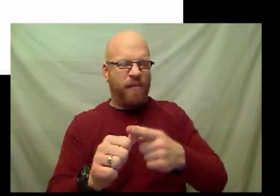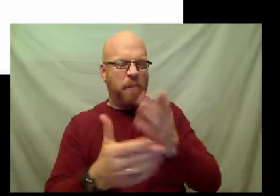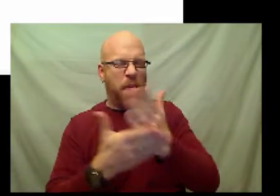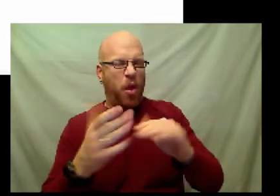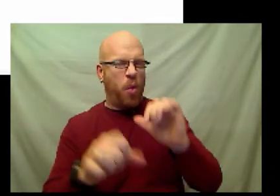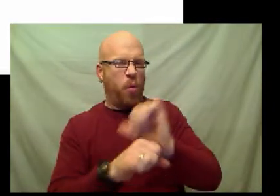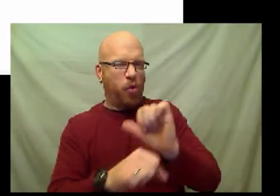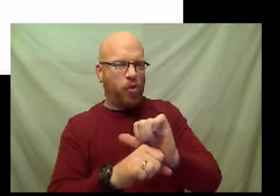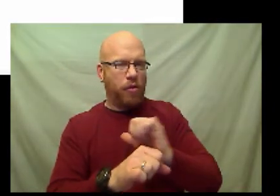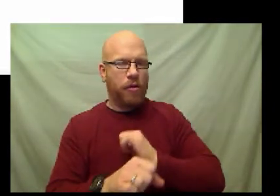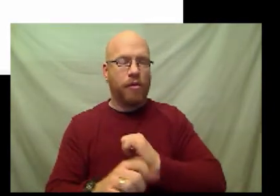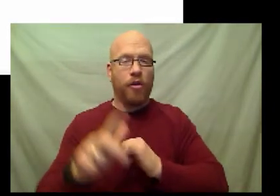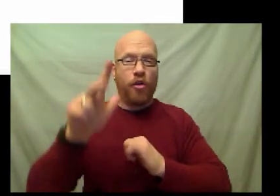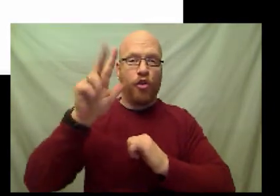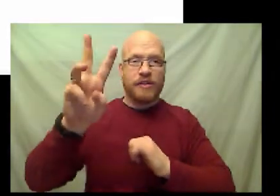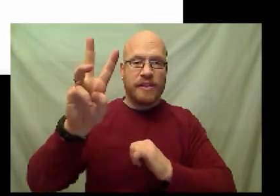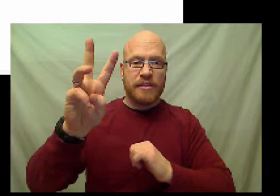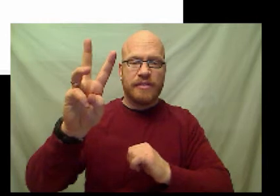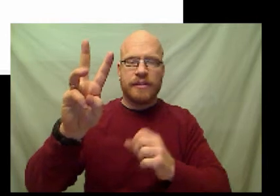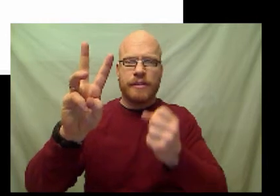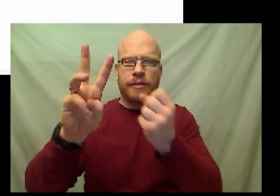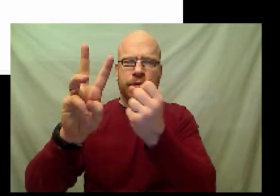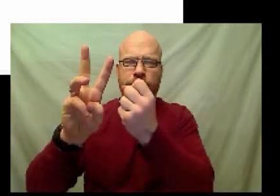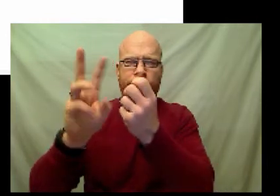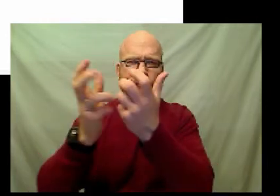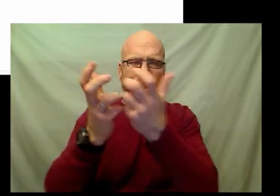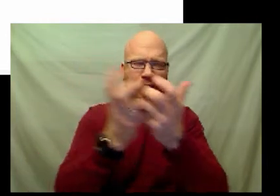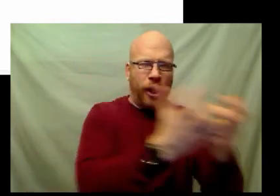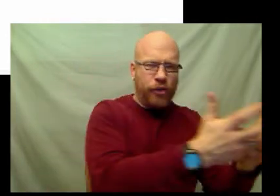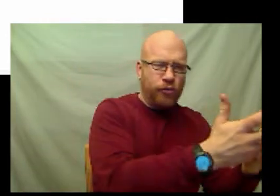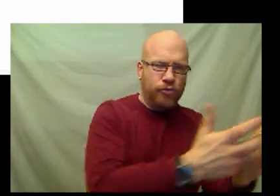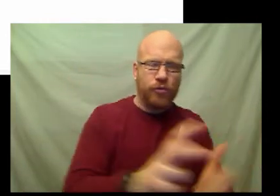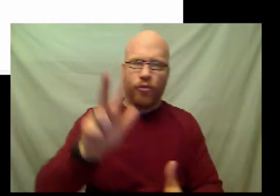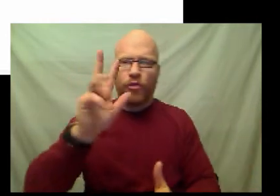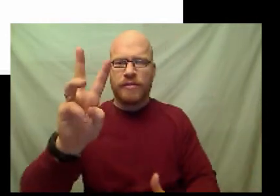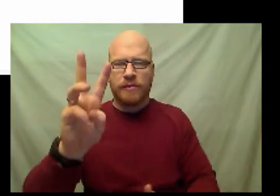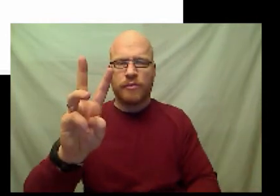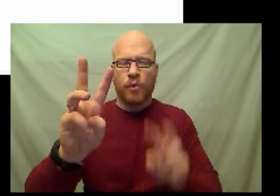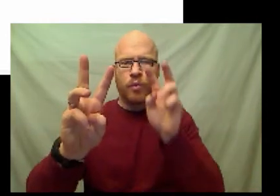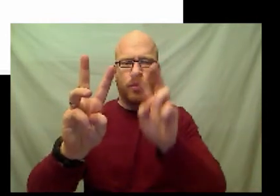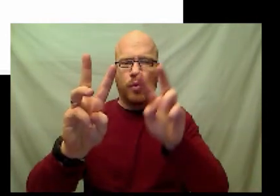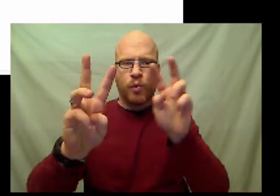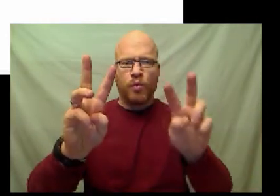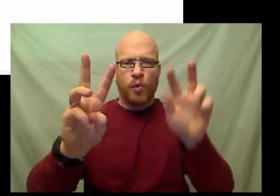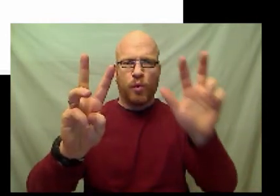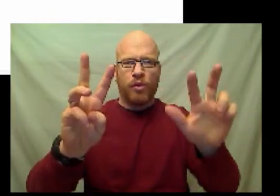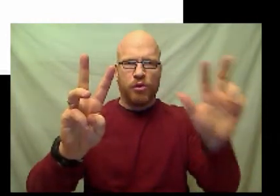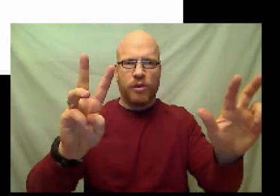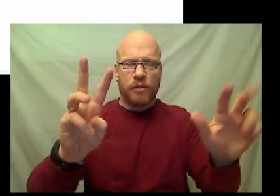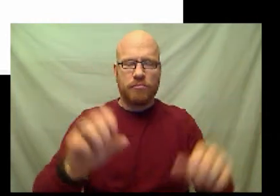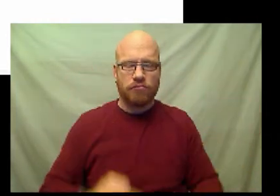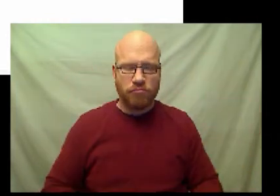Now, I have done some work before, ahead of time. We have 36 and the factors are 2, 2, 3, and 3.